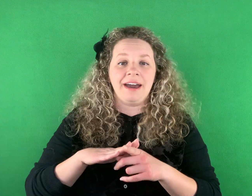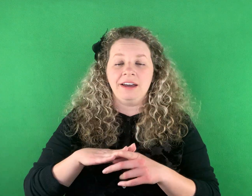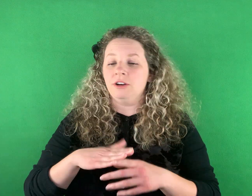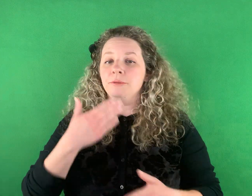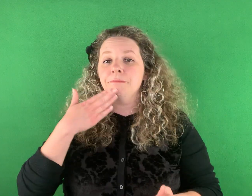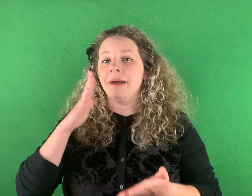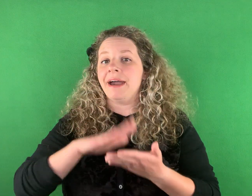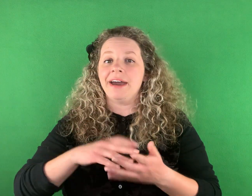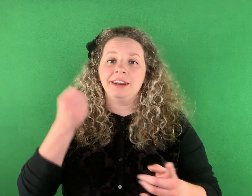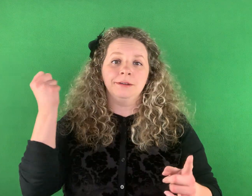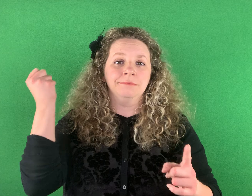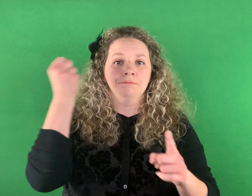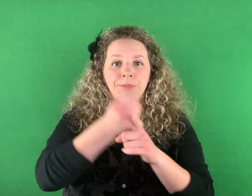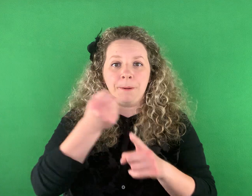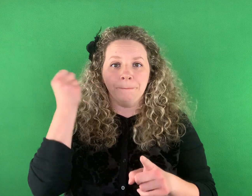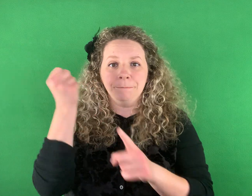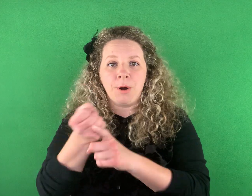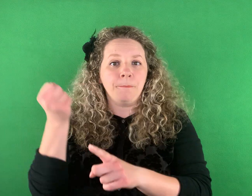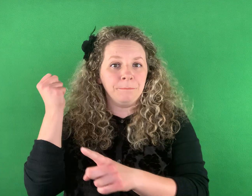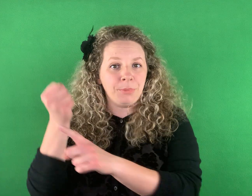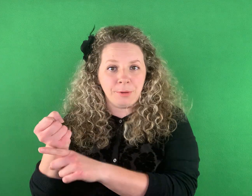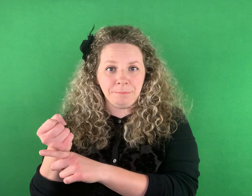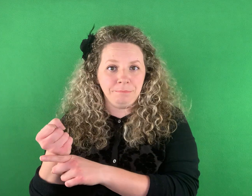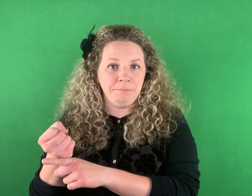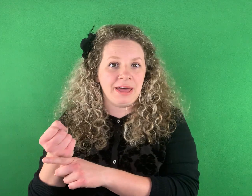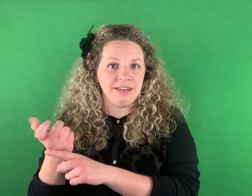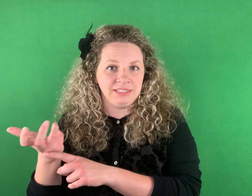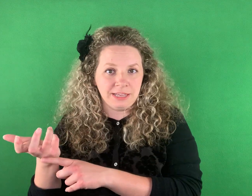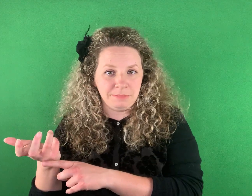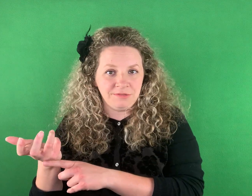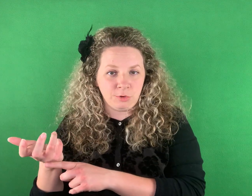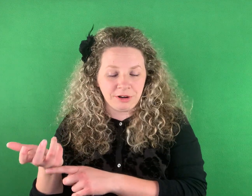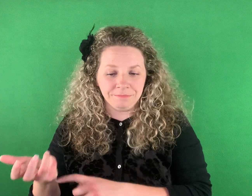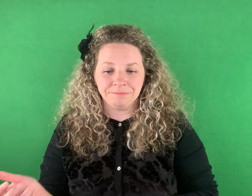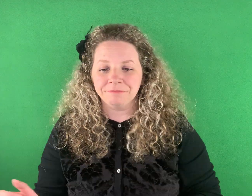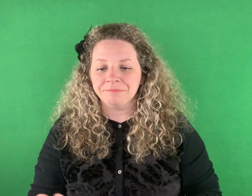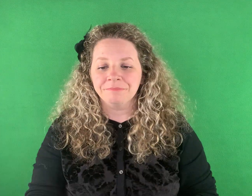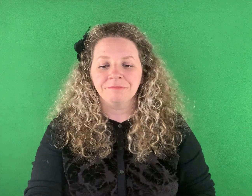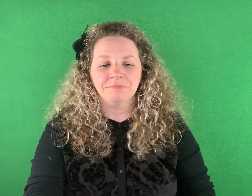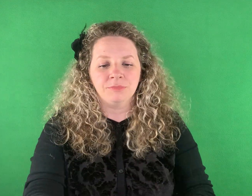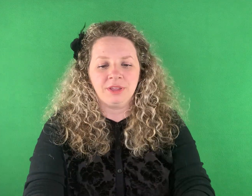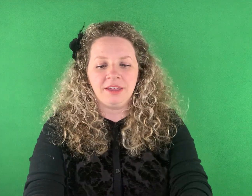BAD, BAD, BAD— BAD HAPPEN. Okay,